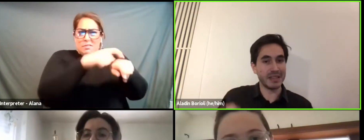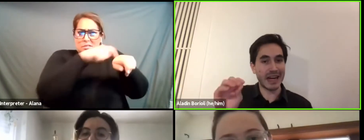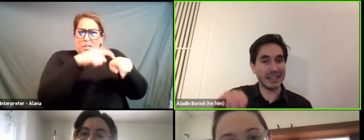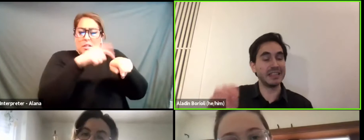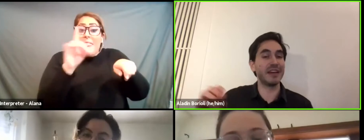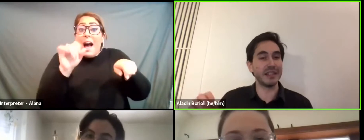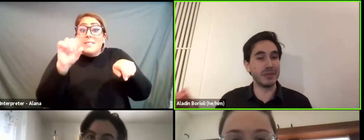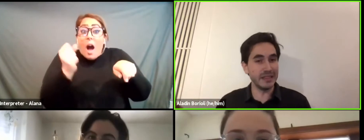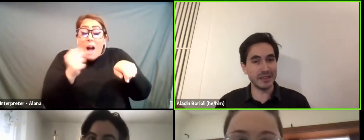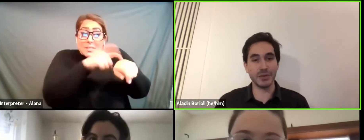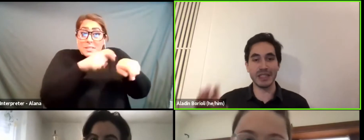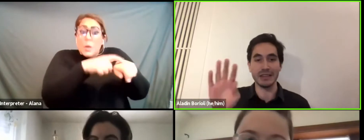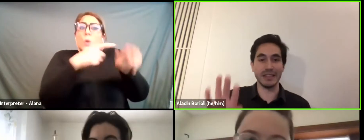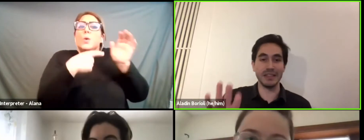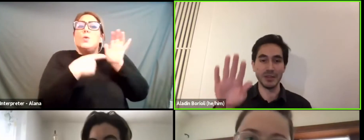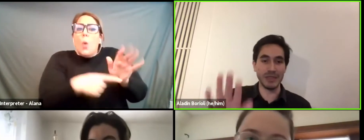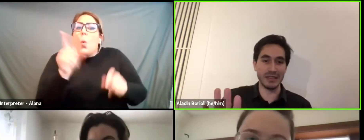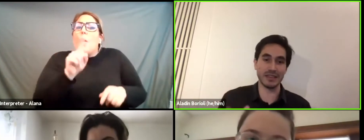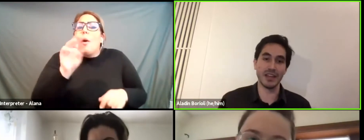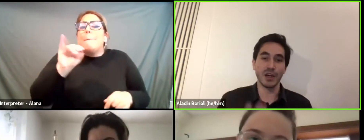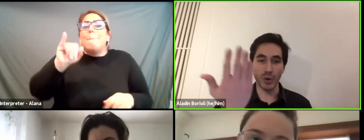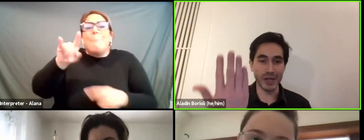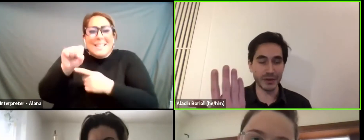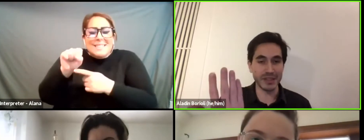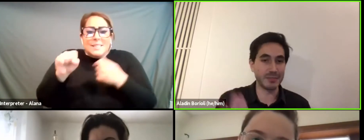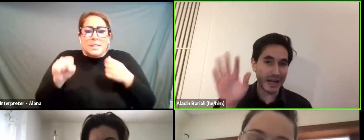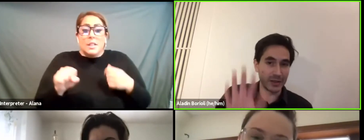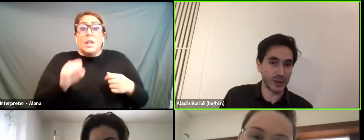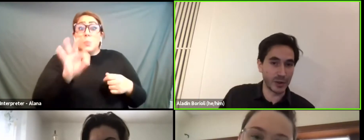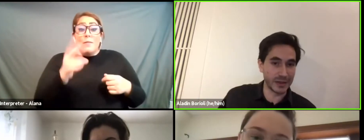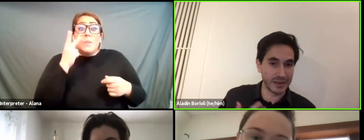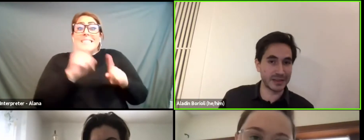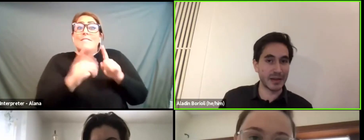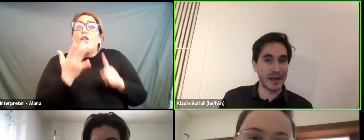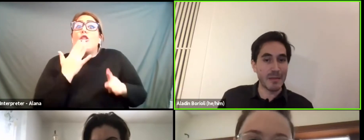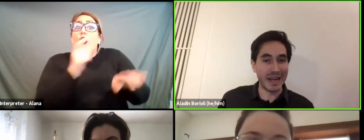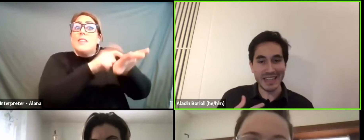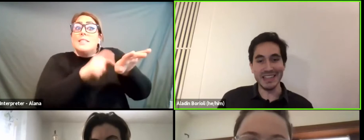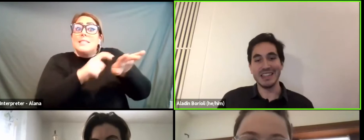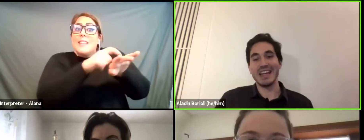identifying bees so it can say if the bee is crawling on its back or crawling on its belly and